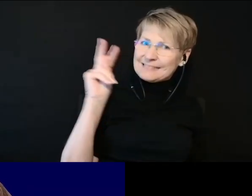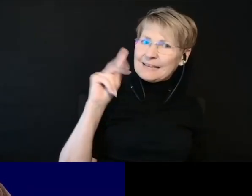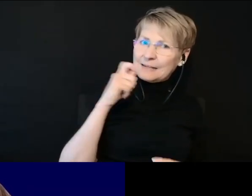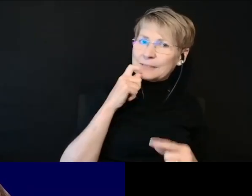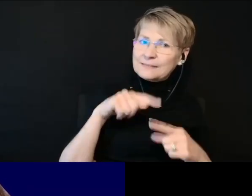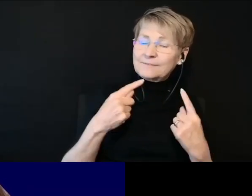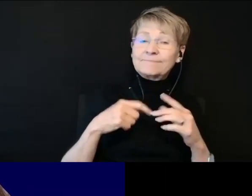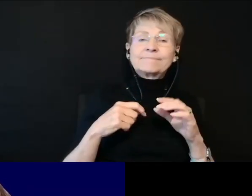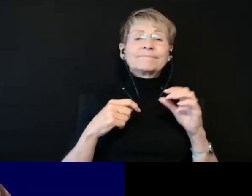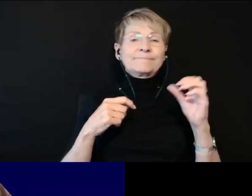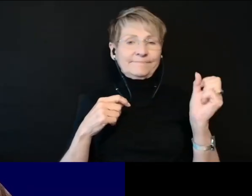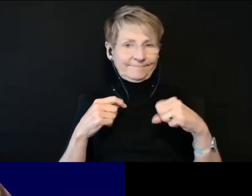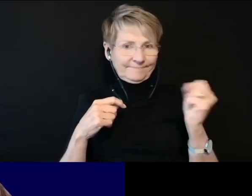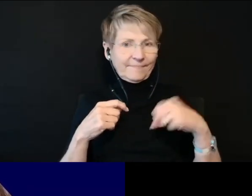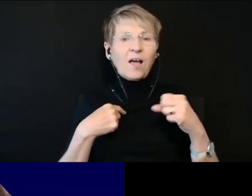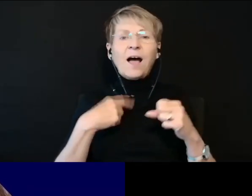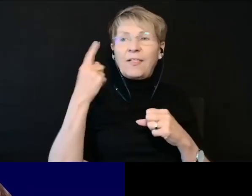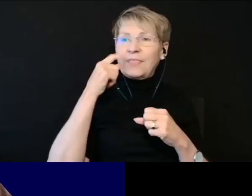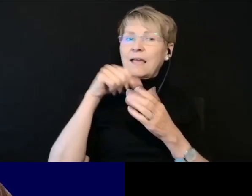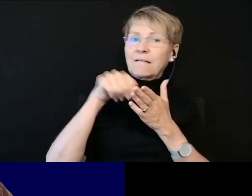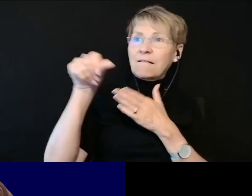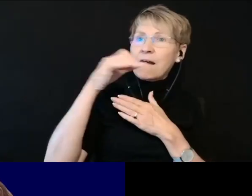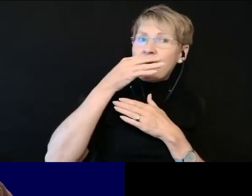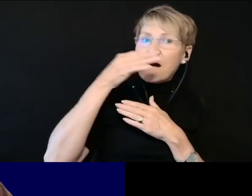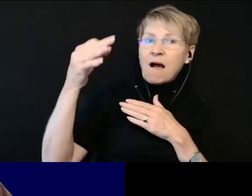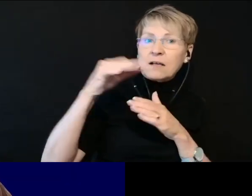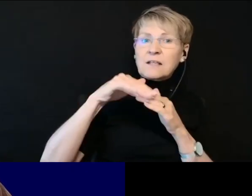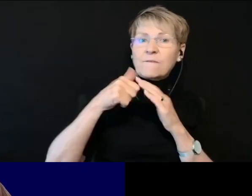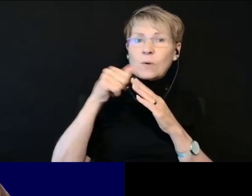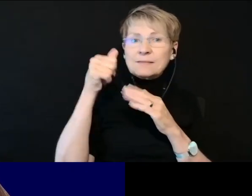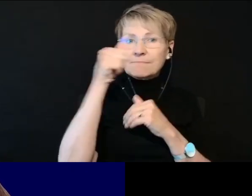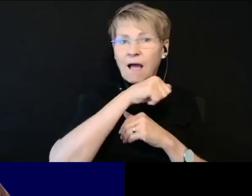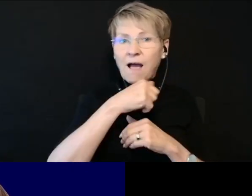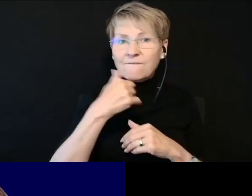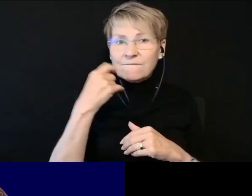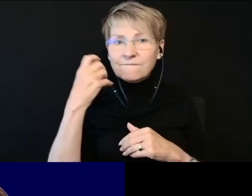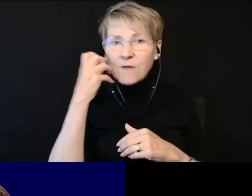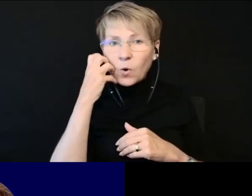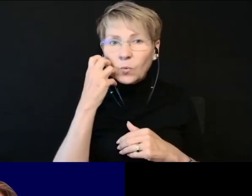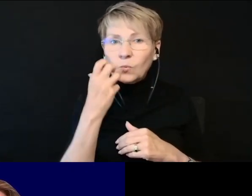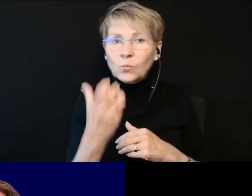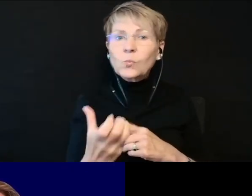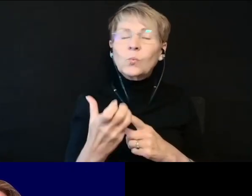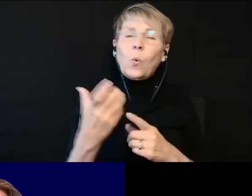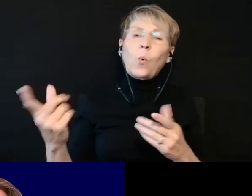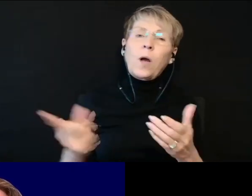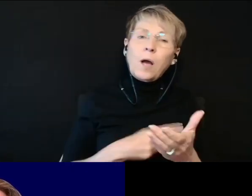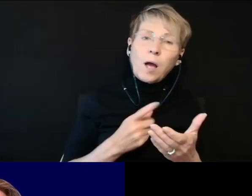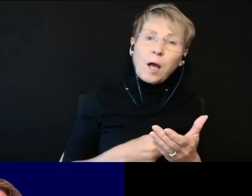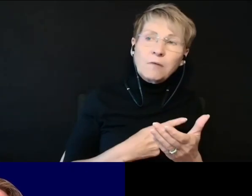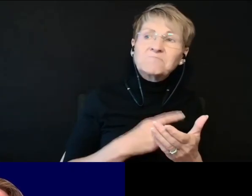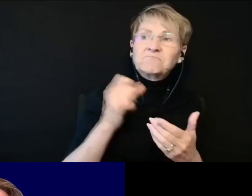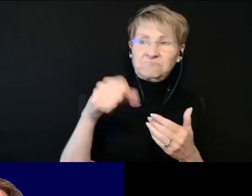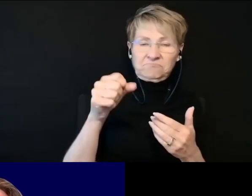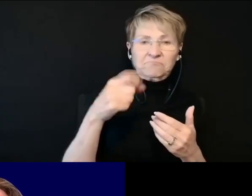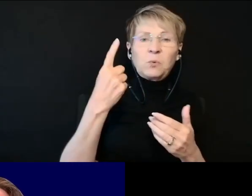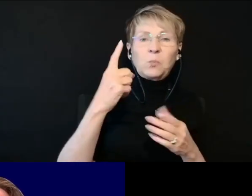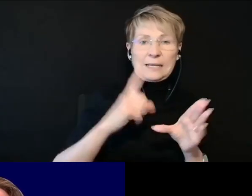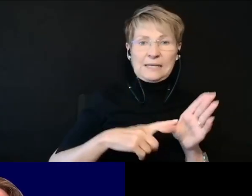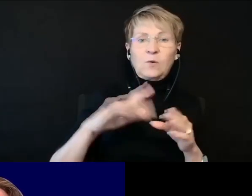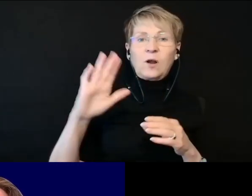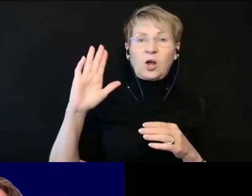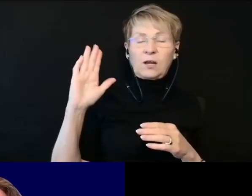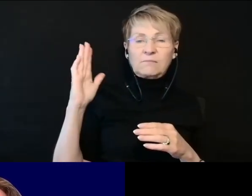difficult to apply for smart devices. With the change about a year ago in replacement of supports